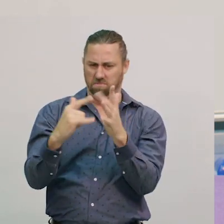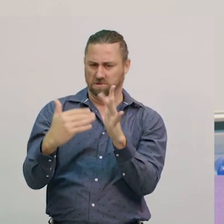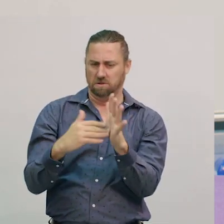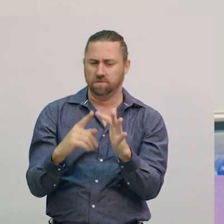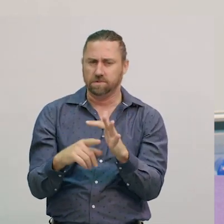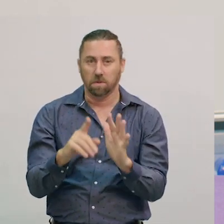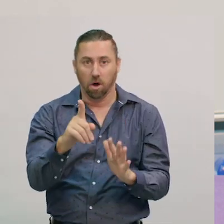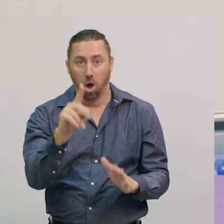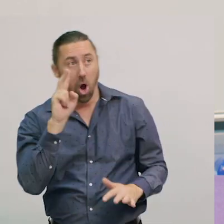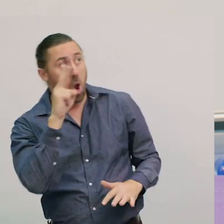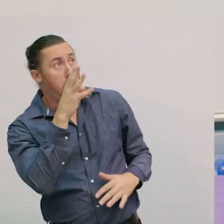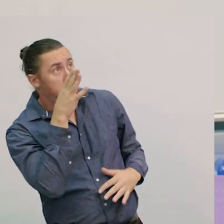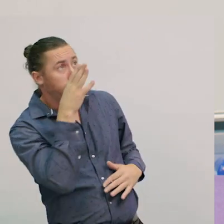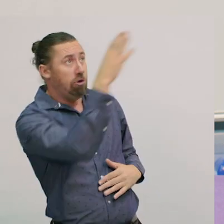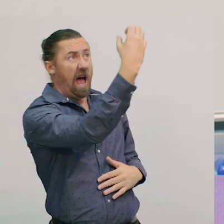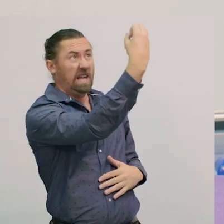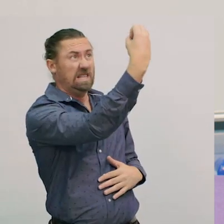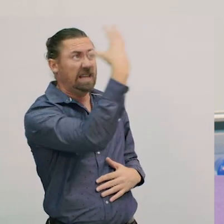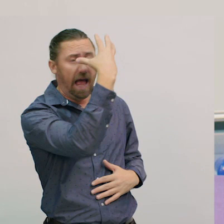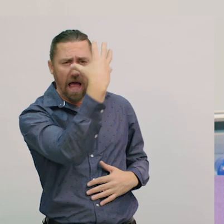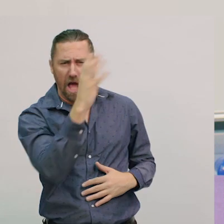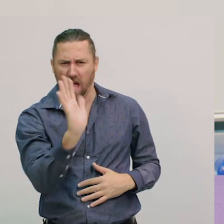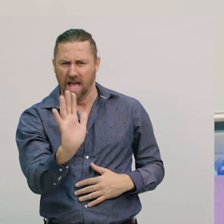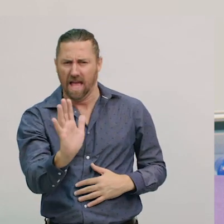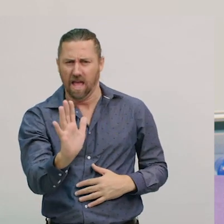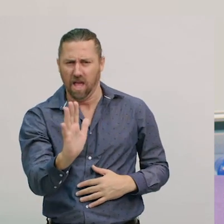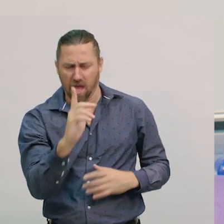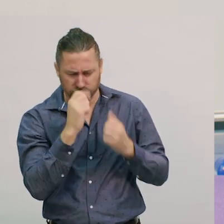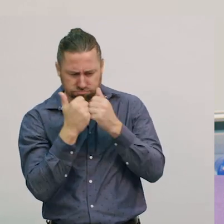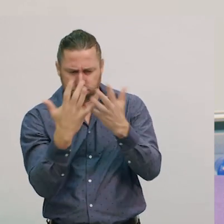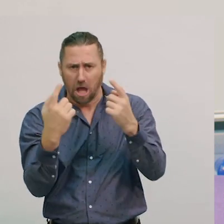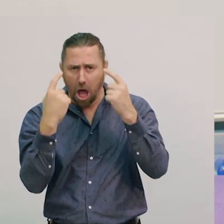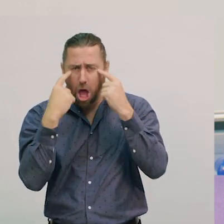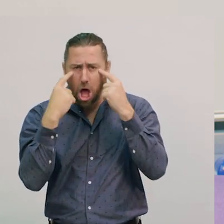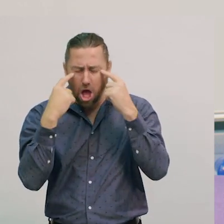Remember to never look directly at the Sun, as it may cause damage to your eyes.